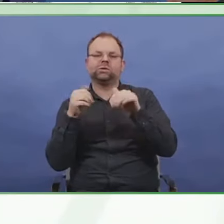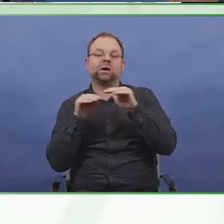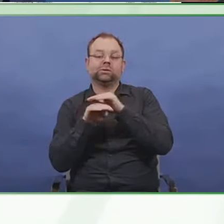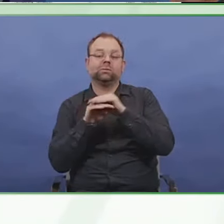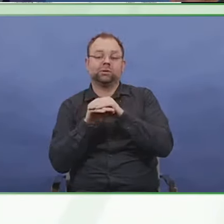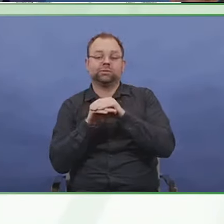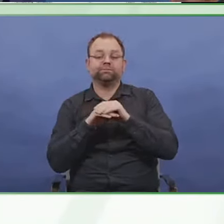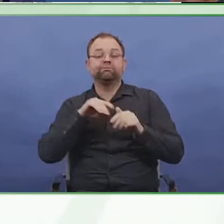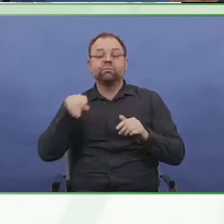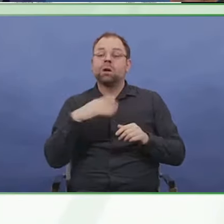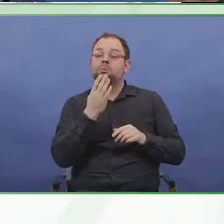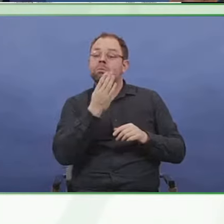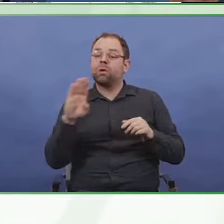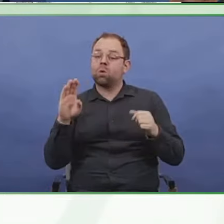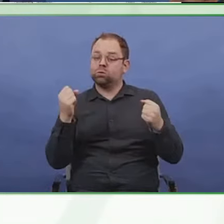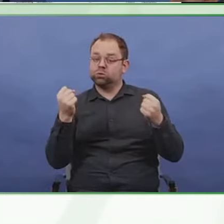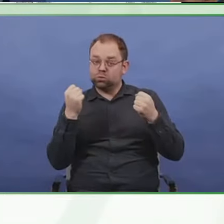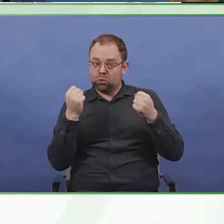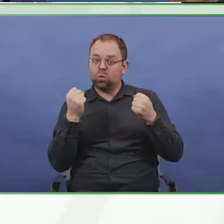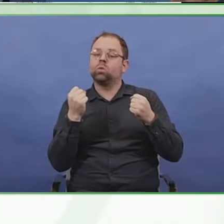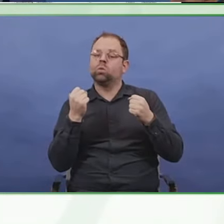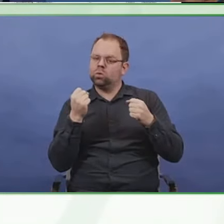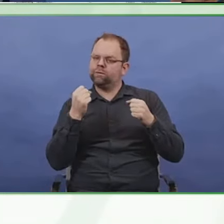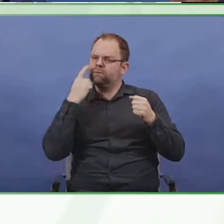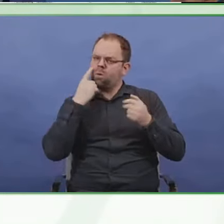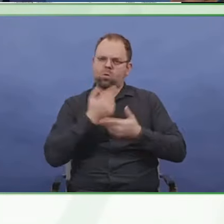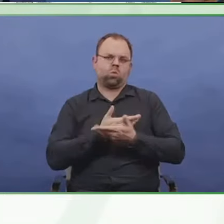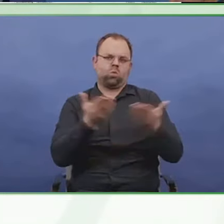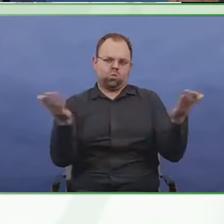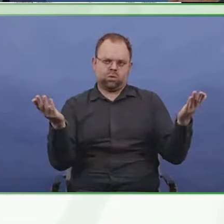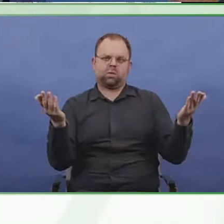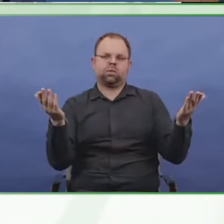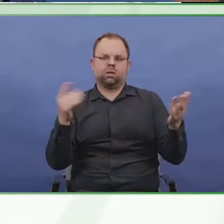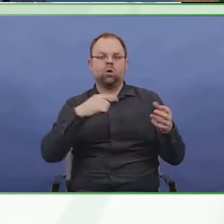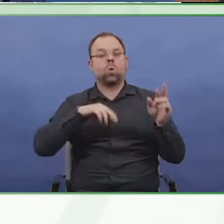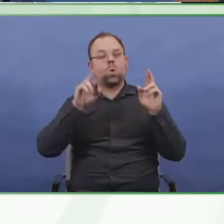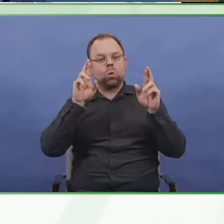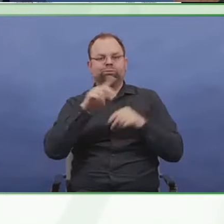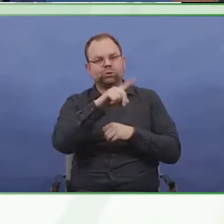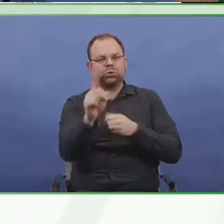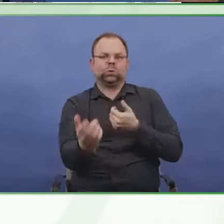Valuable 500, and one of them was in the room, and I also went to